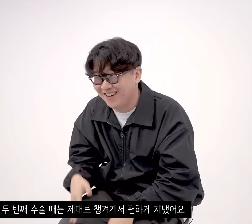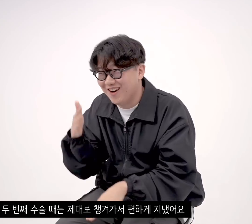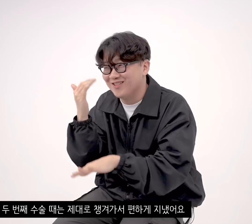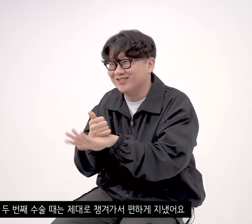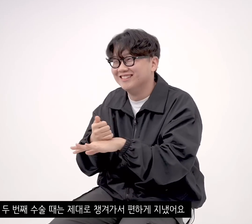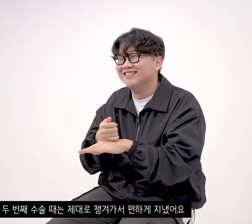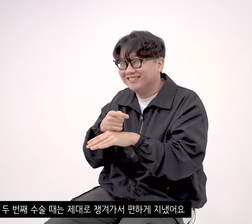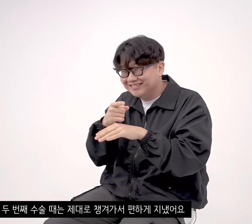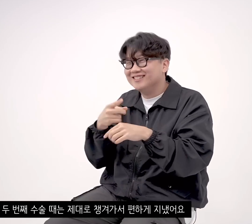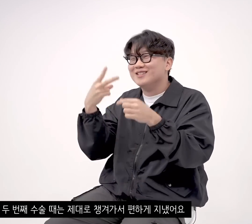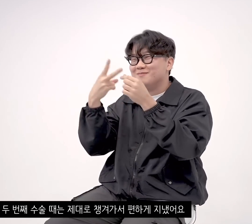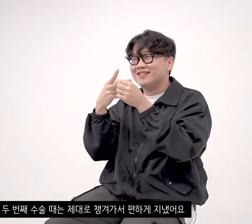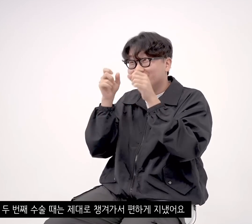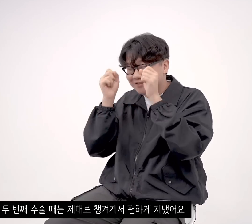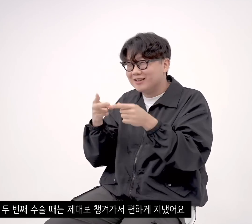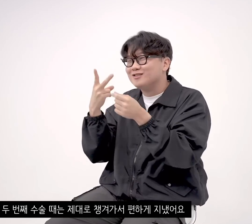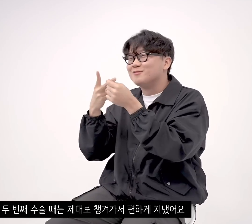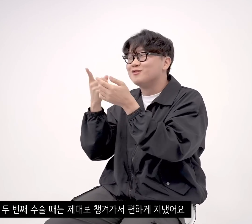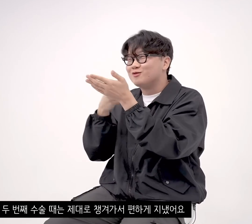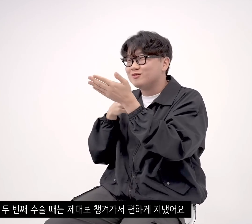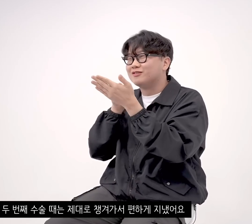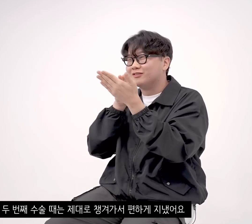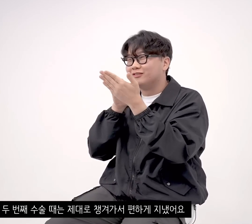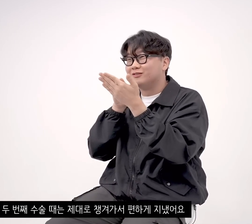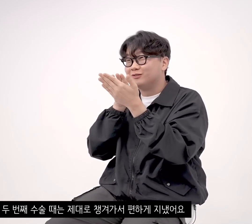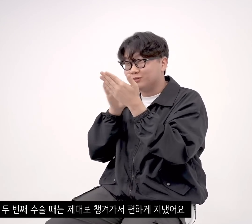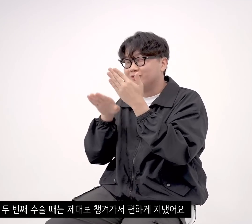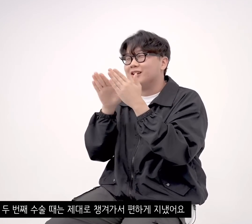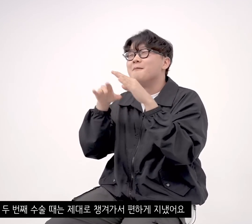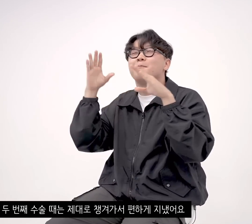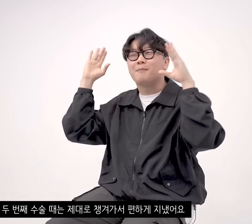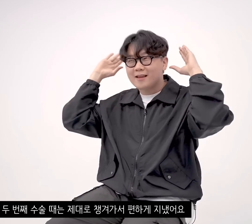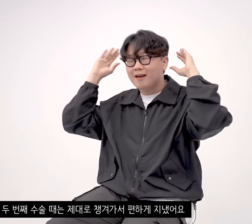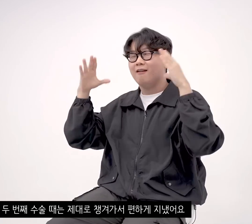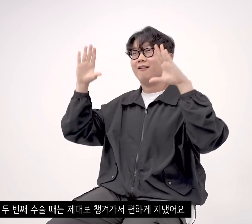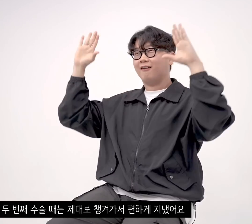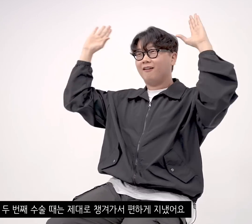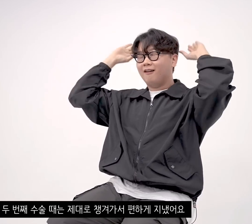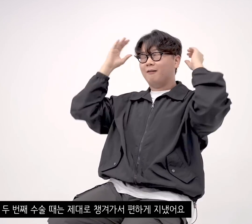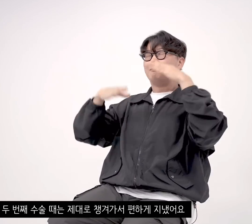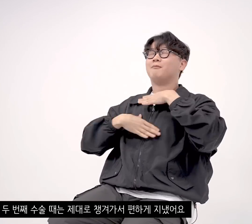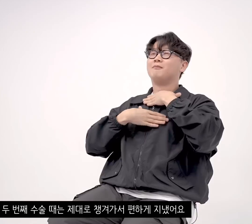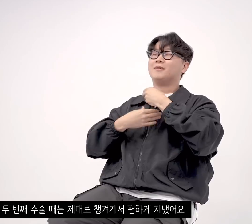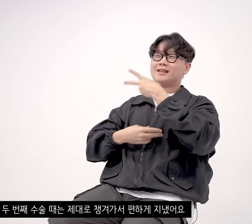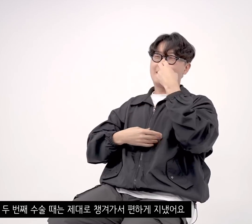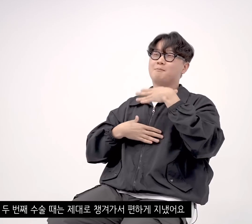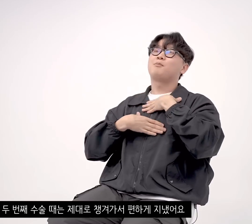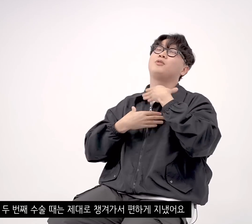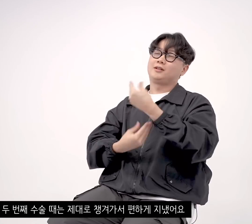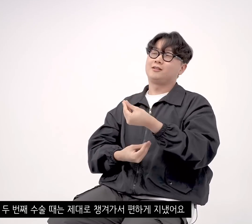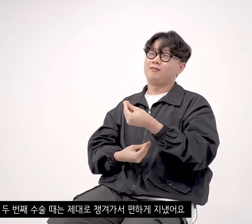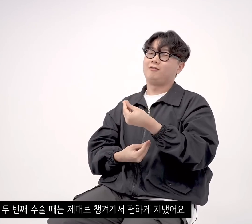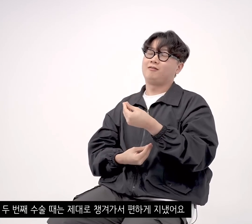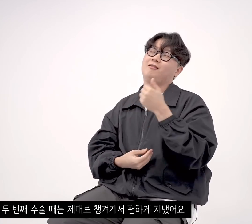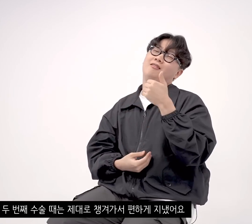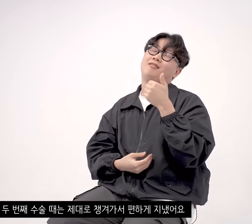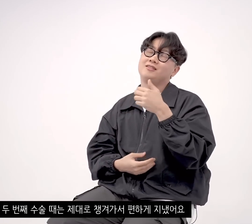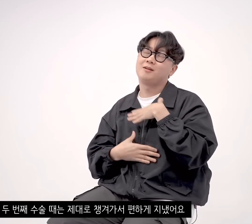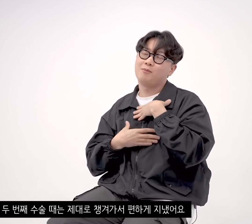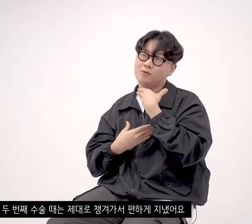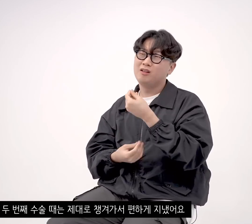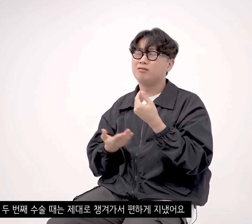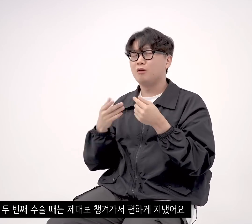During the second surgery, I took it properly and was comfortable .